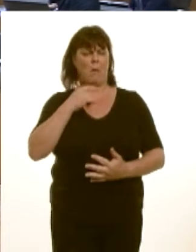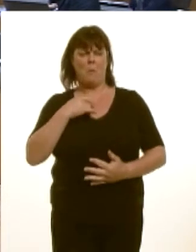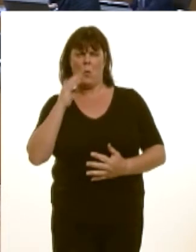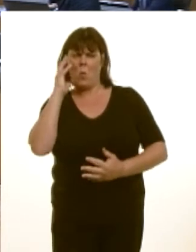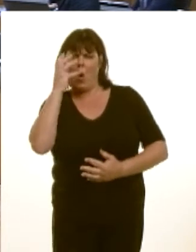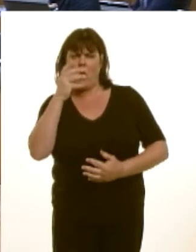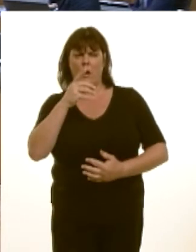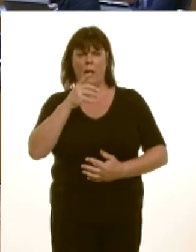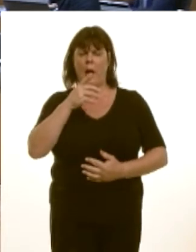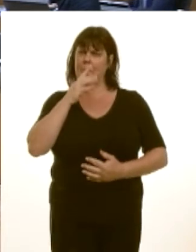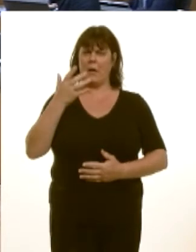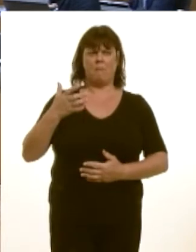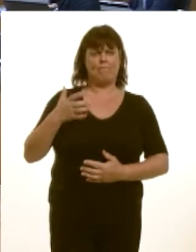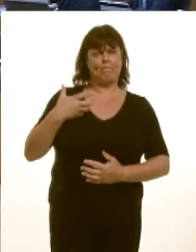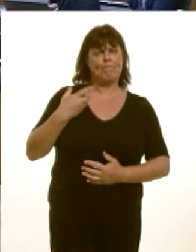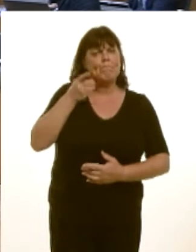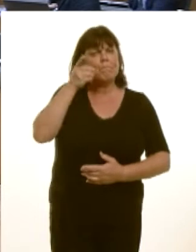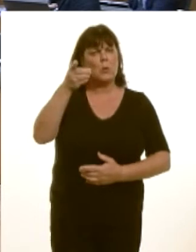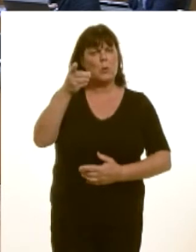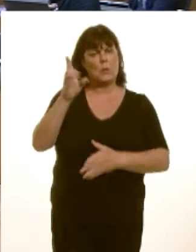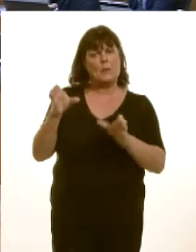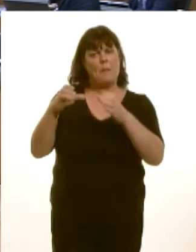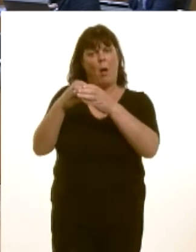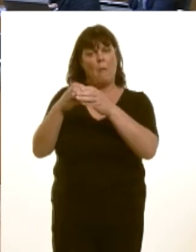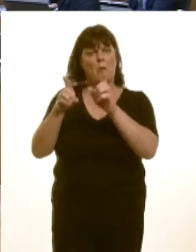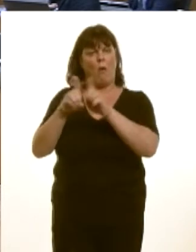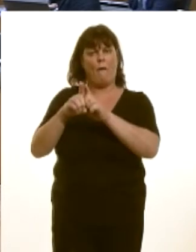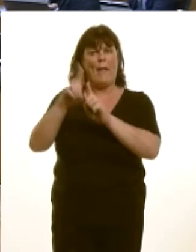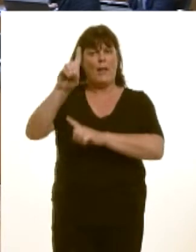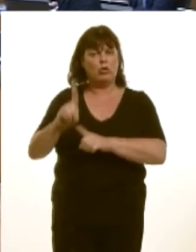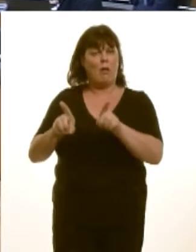of Energy and Climate Change’s decision to press ahead with simplifying underground